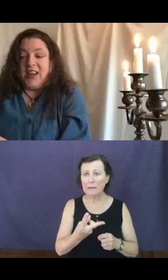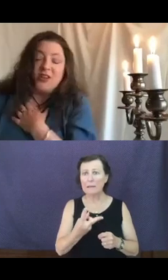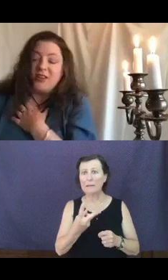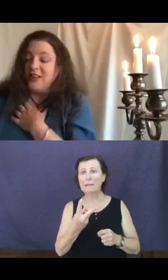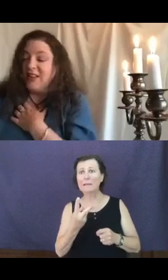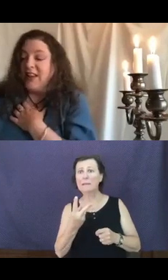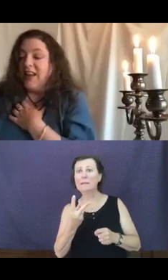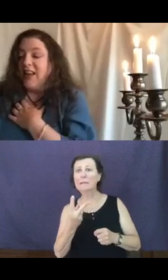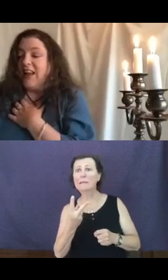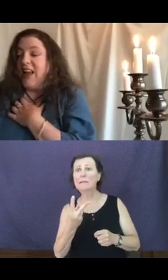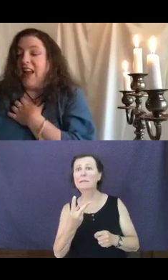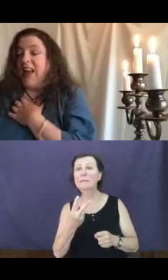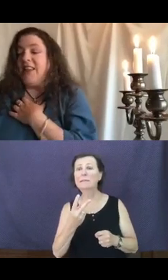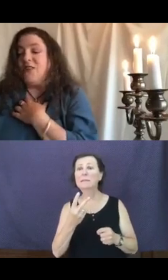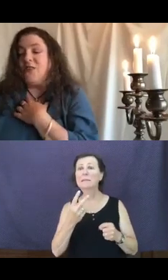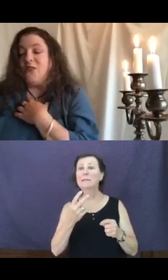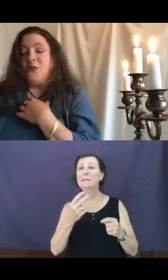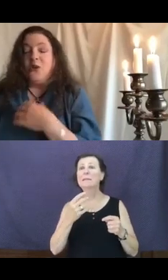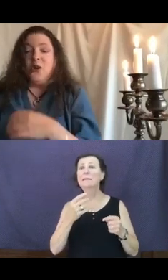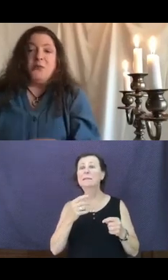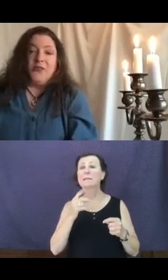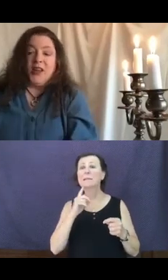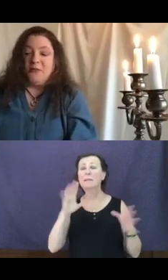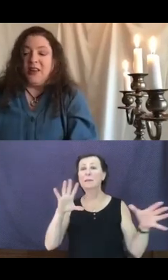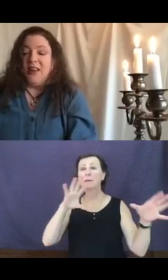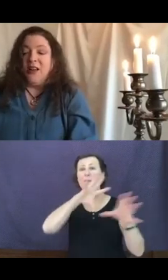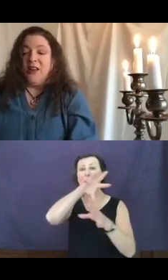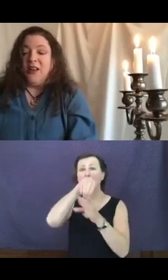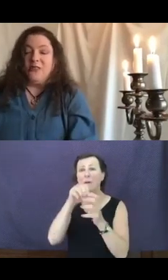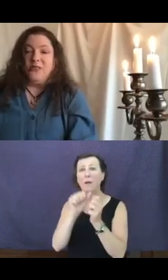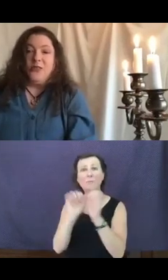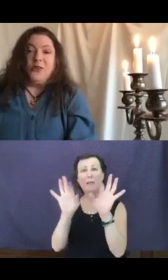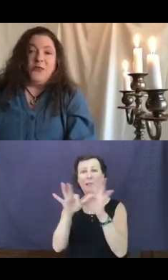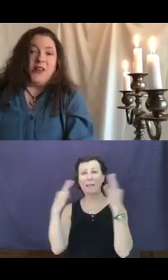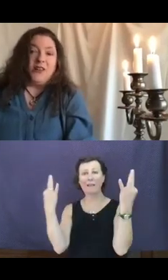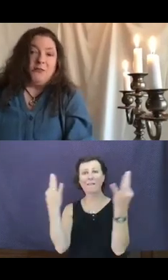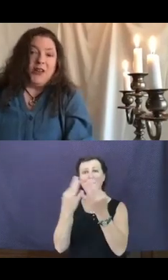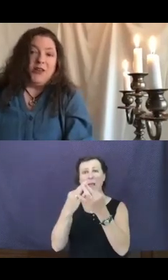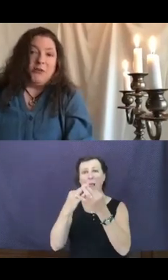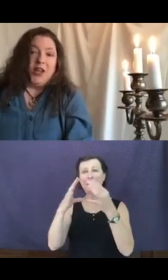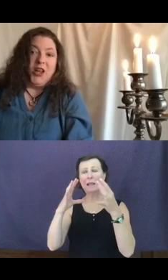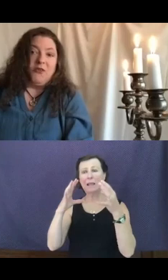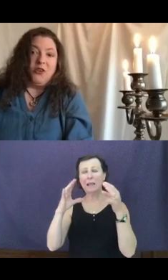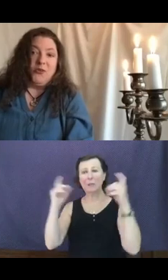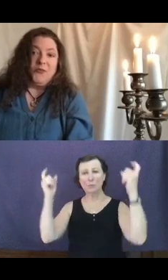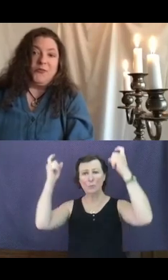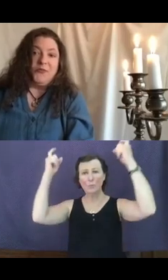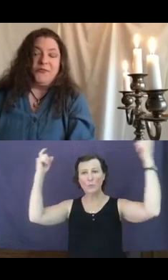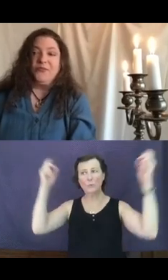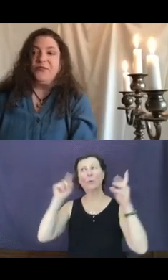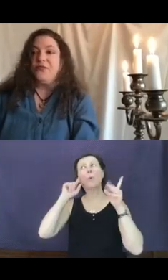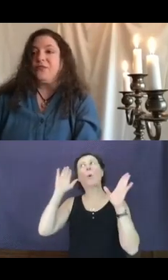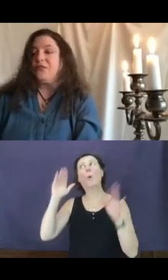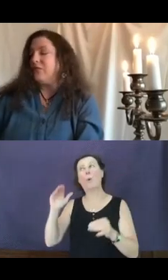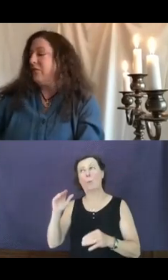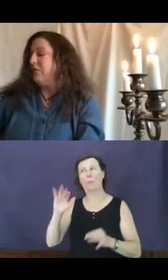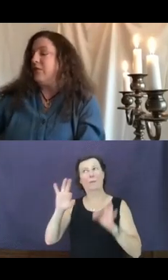reunion and they do hope the family was not too offended by their behavior.